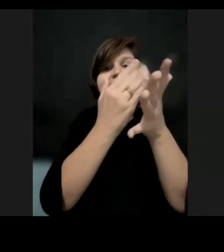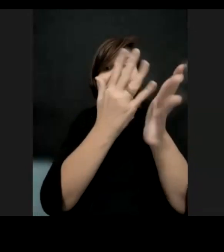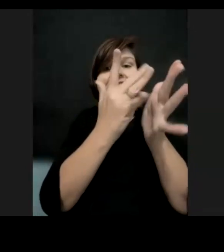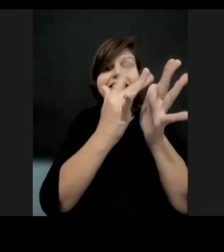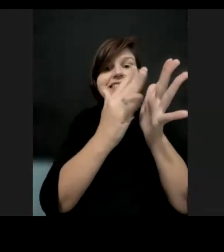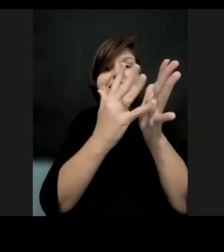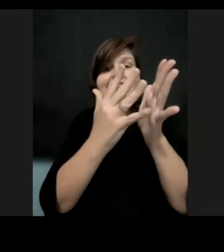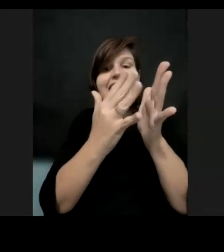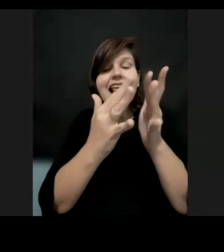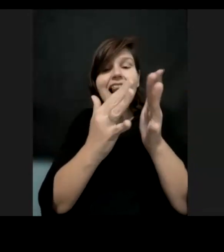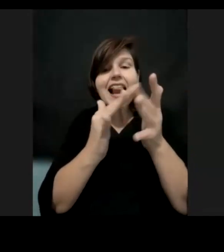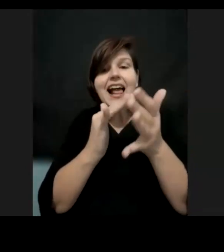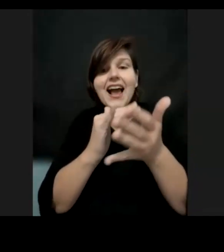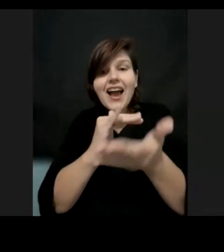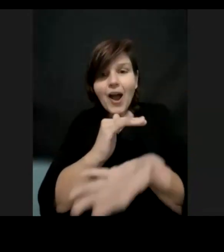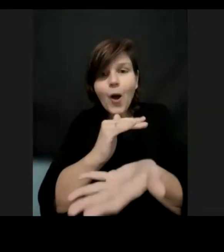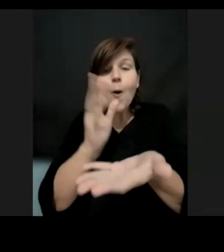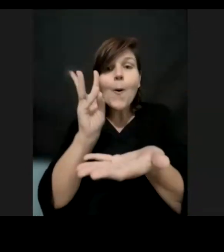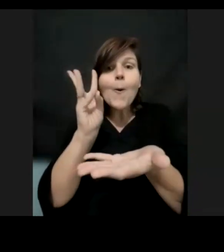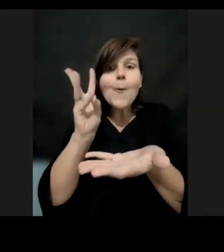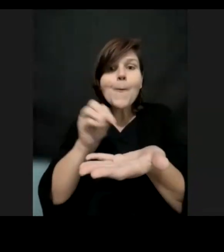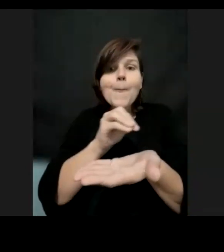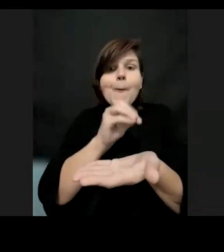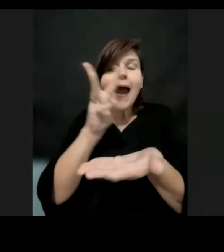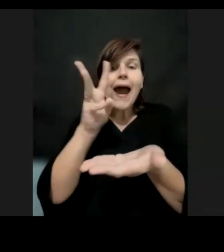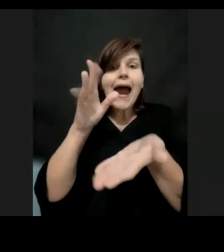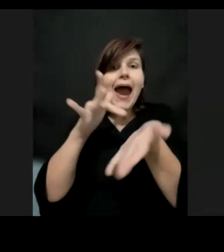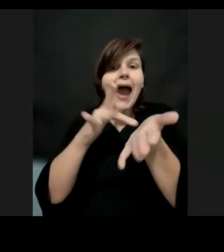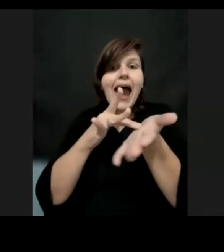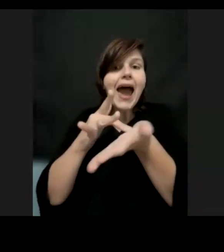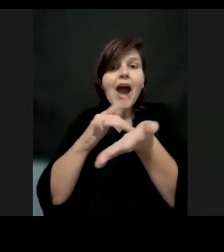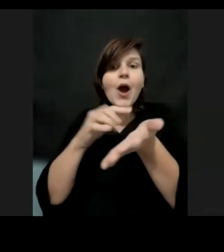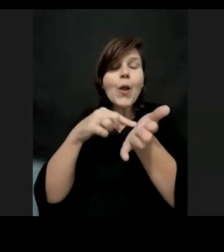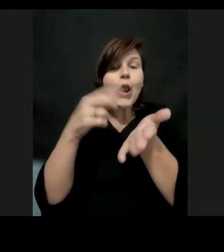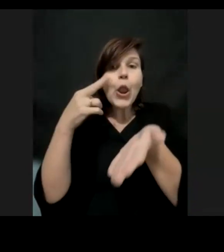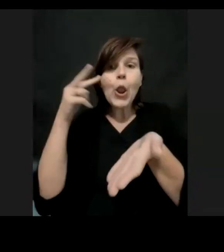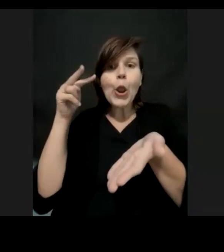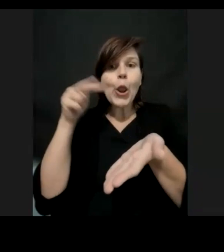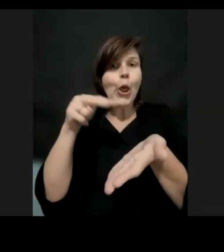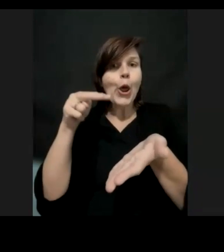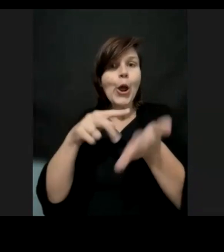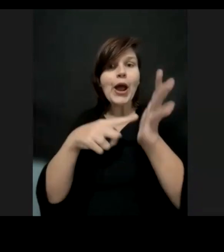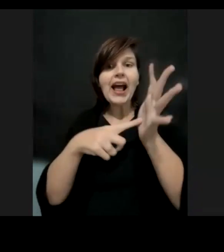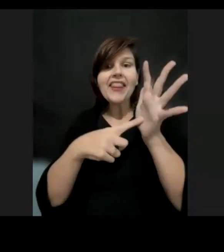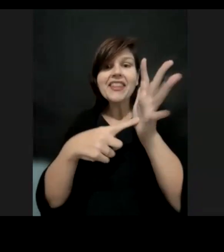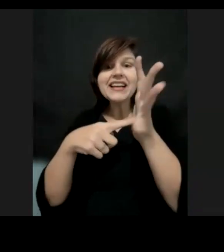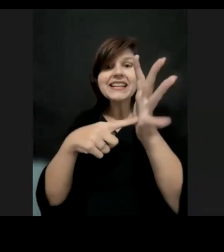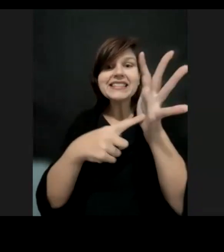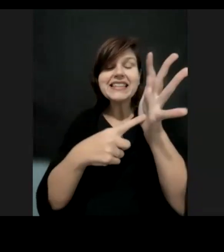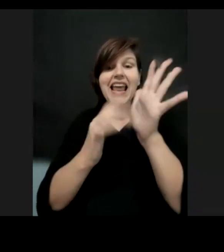“Wow! Look at this leaf! Wow, it's so sparkly,” said Marvin.